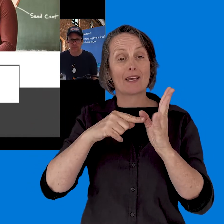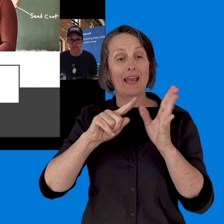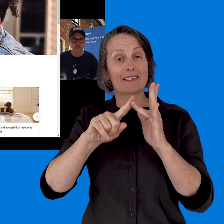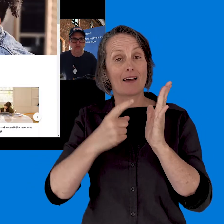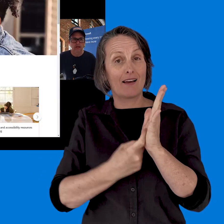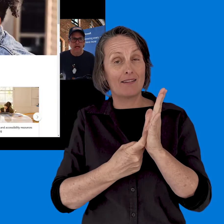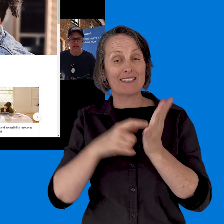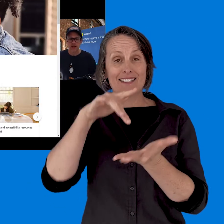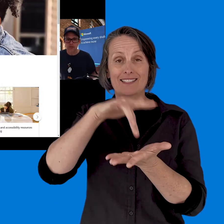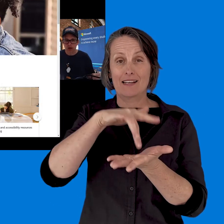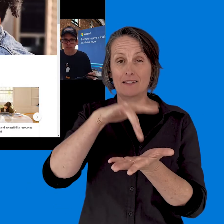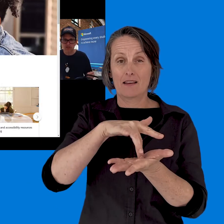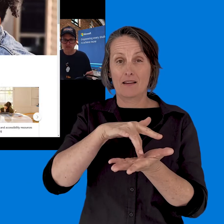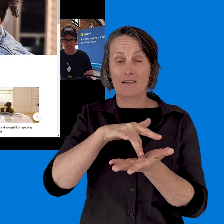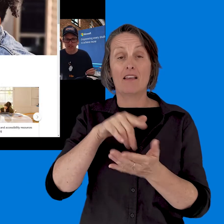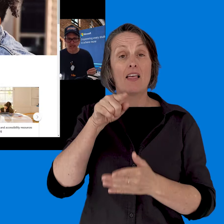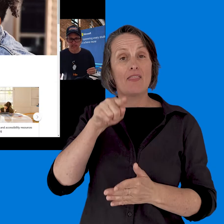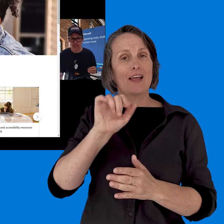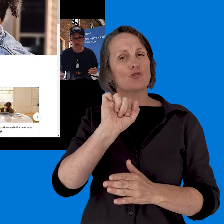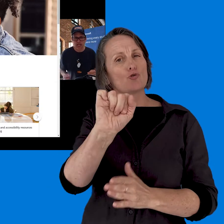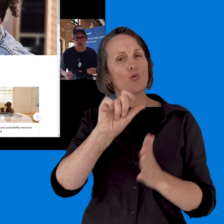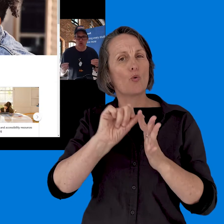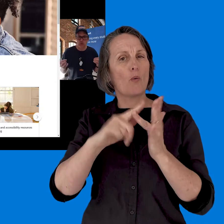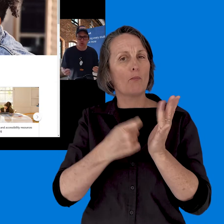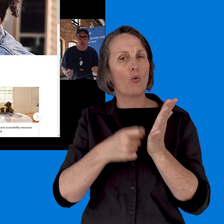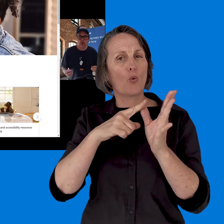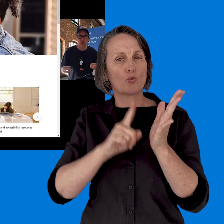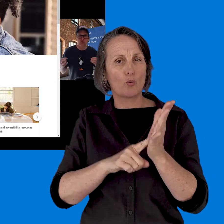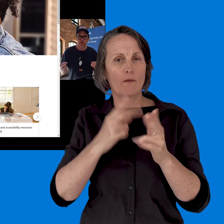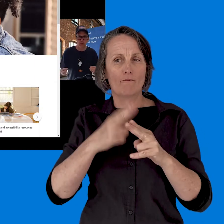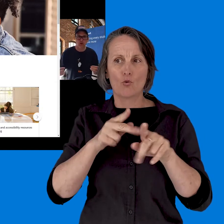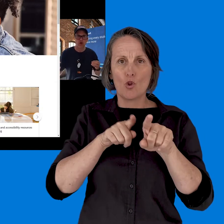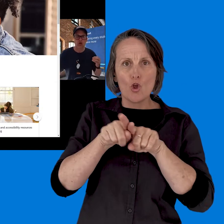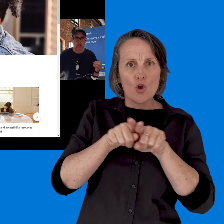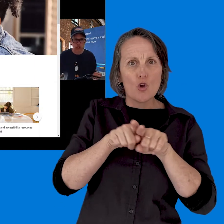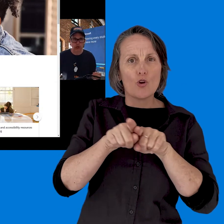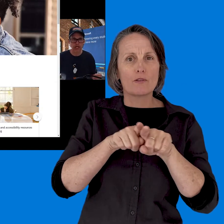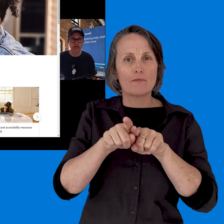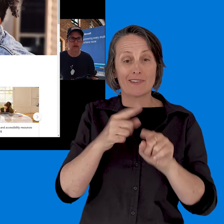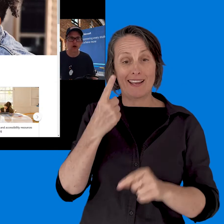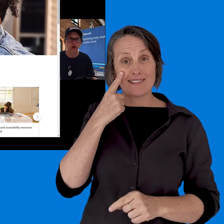Now the Microsoft Educator Center is your portal for learning. Alright.